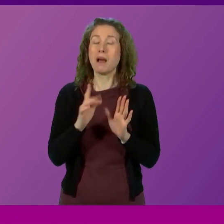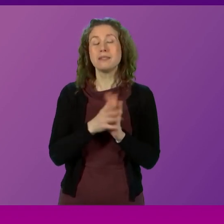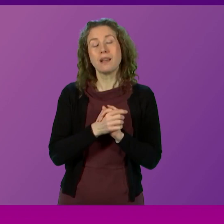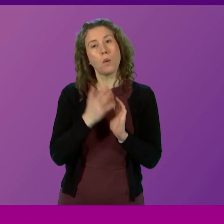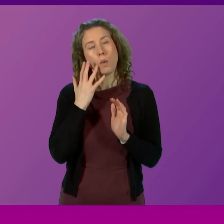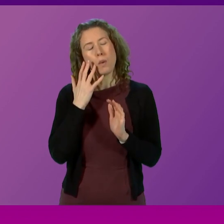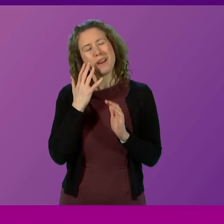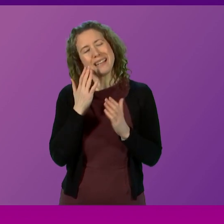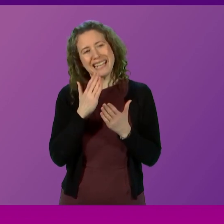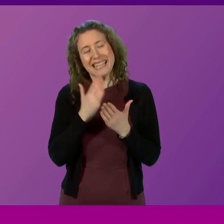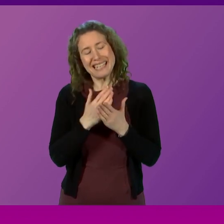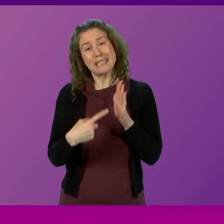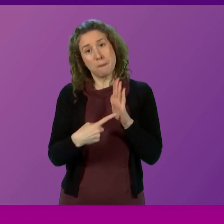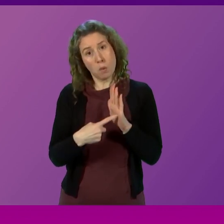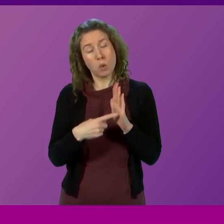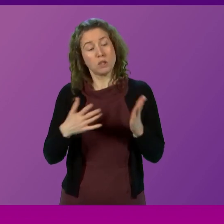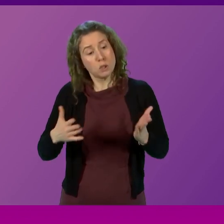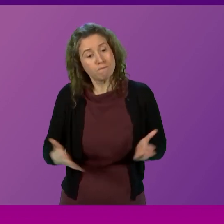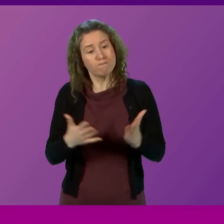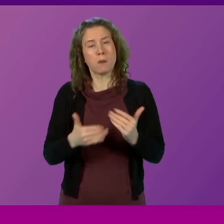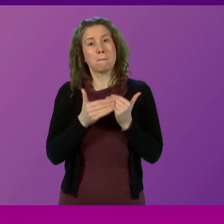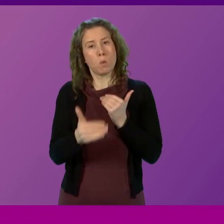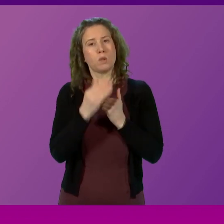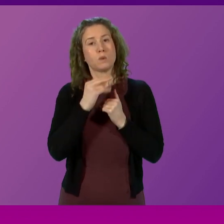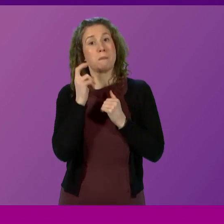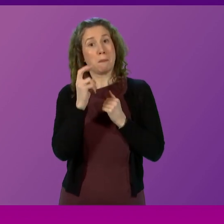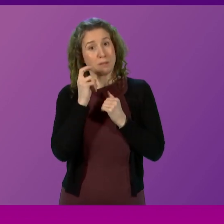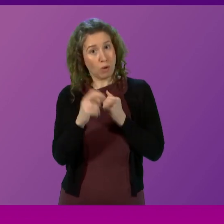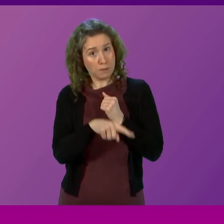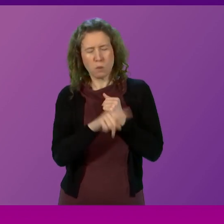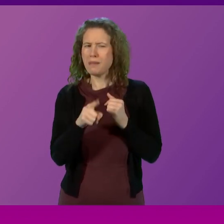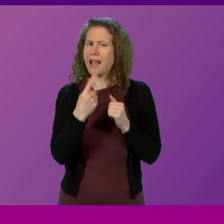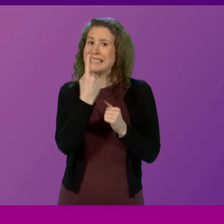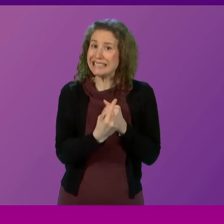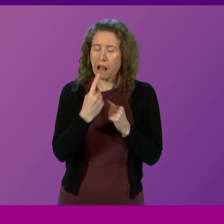It is important to incentivise public transport use, but that on its own will not be enough to